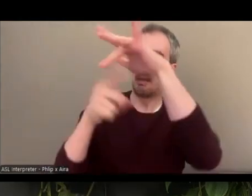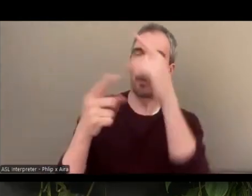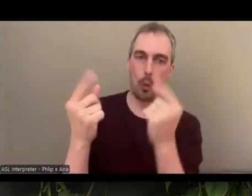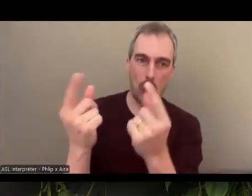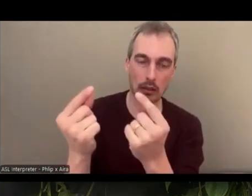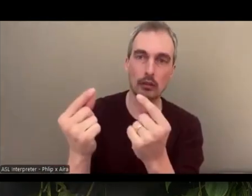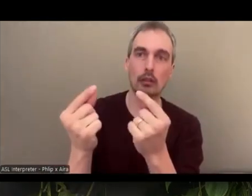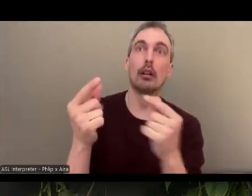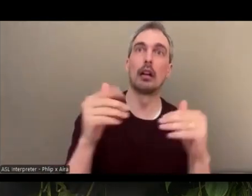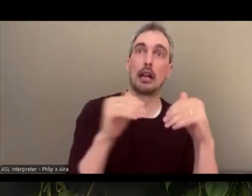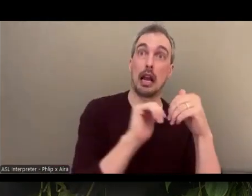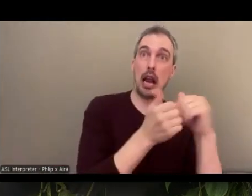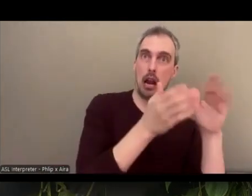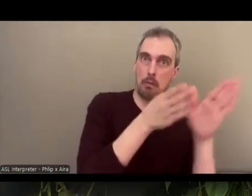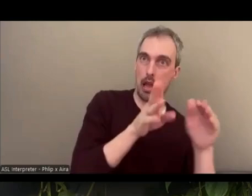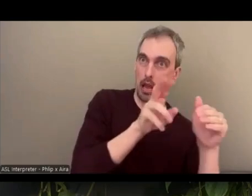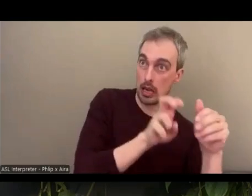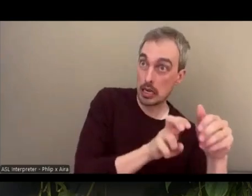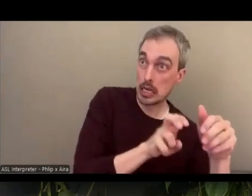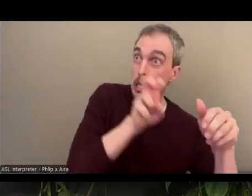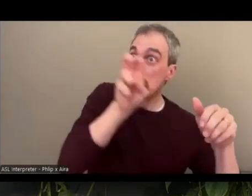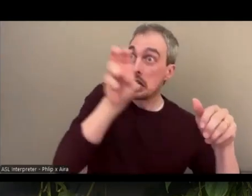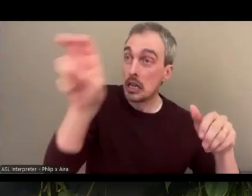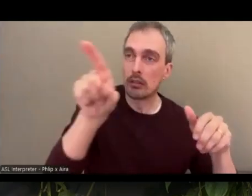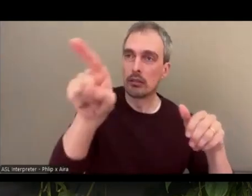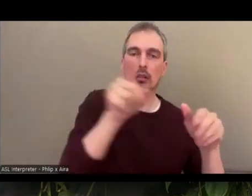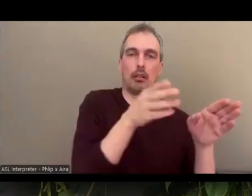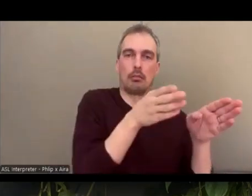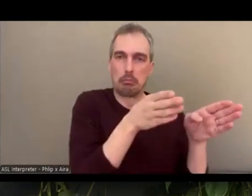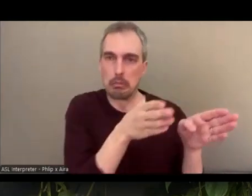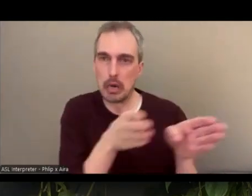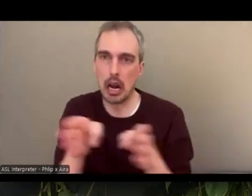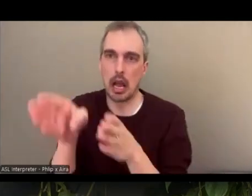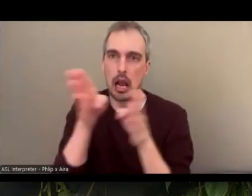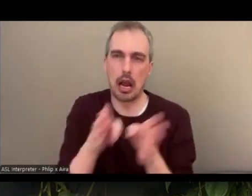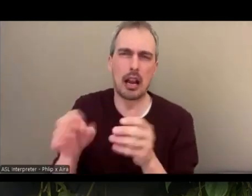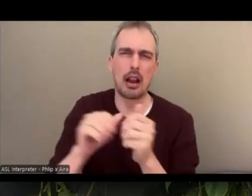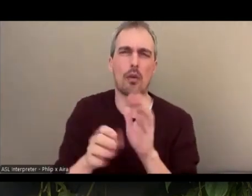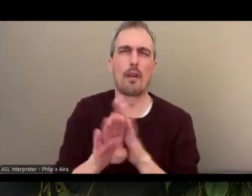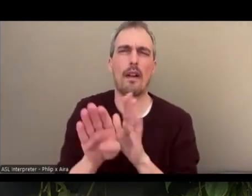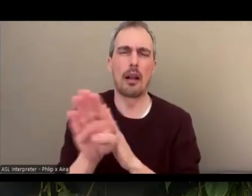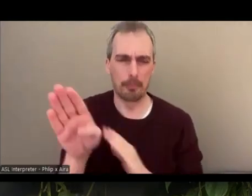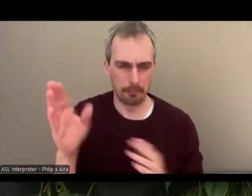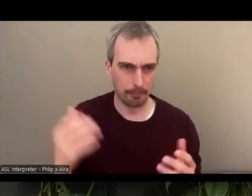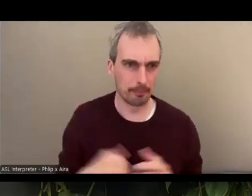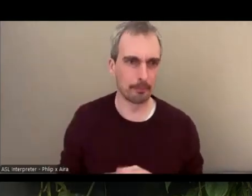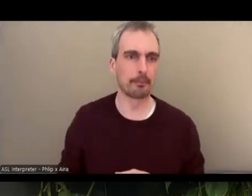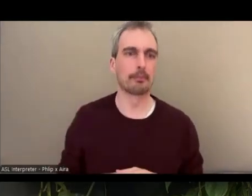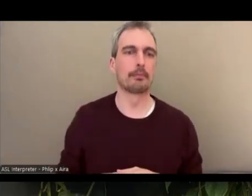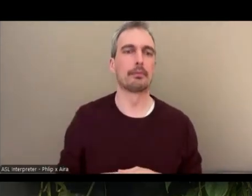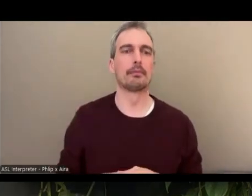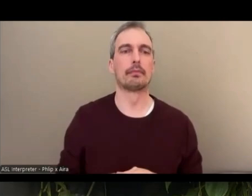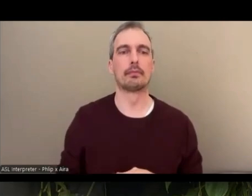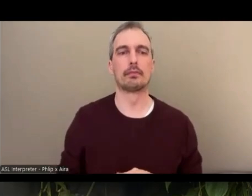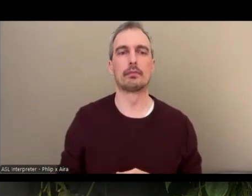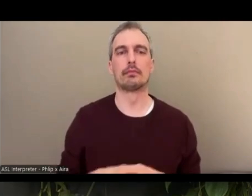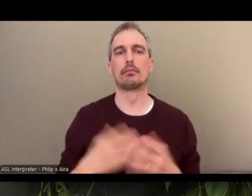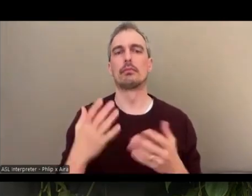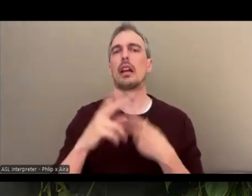So it's a type of capability maturity model. There are lots of those that have different specializations.